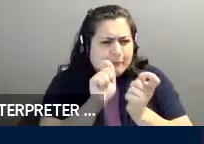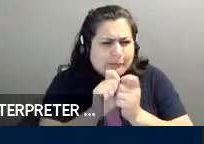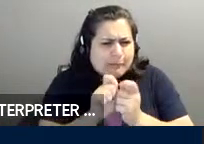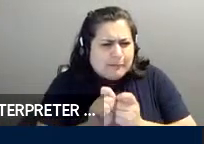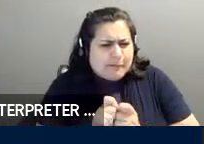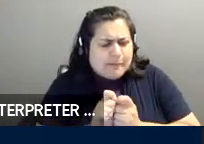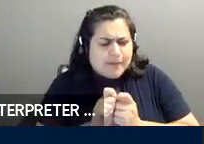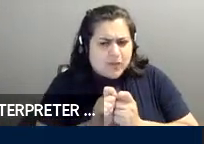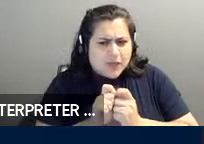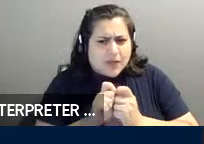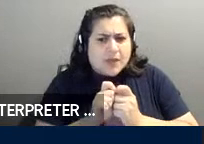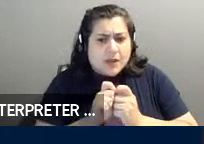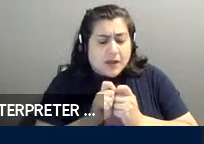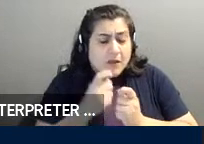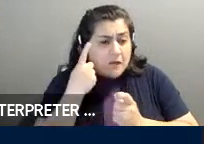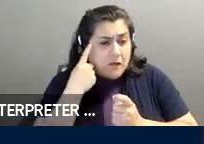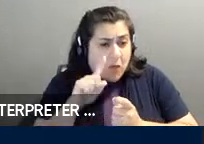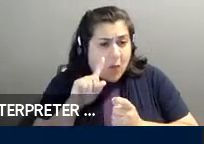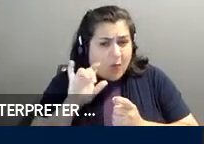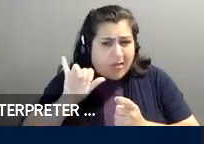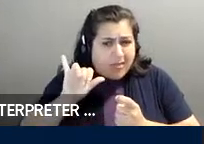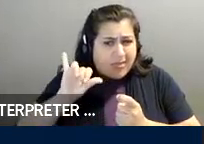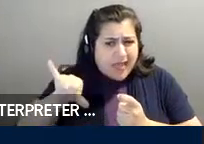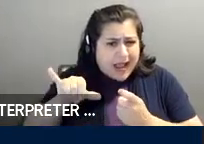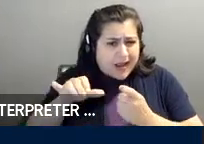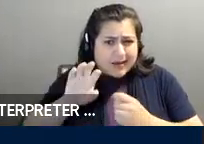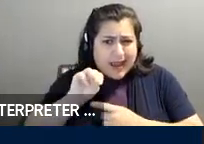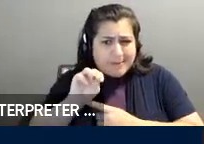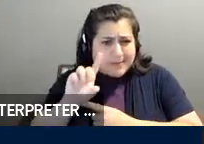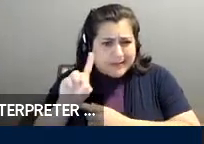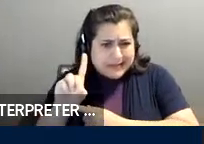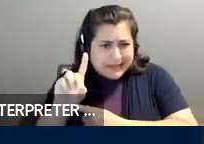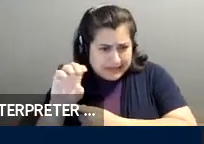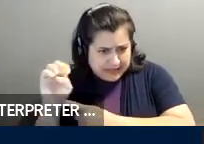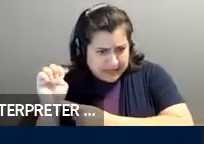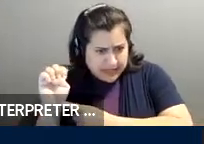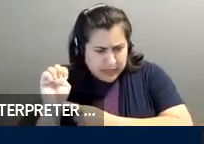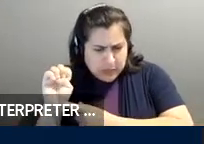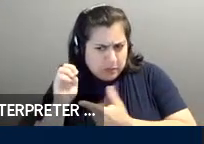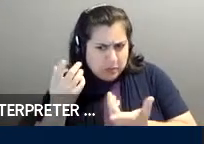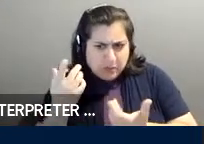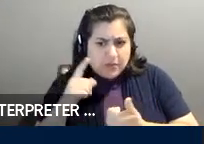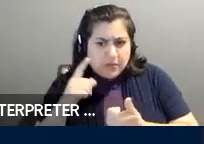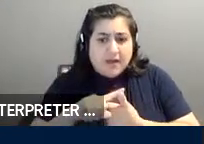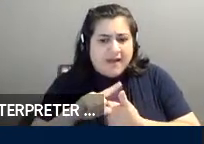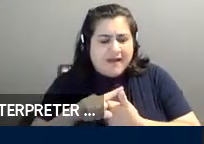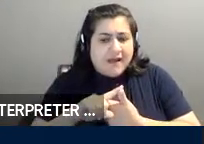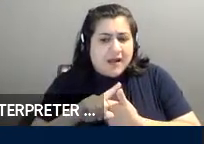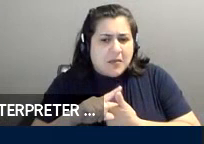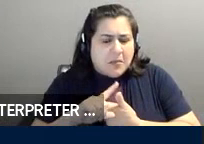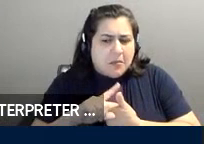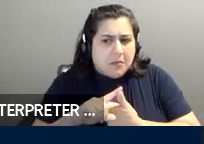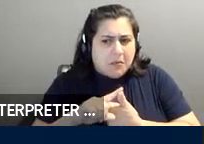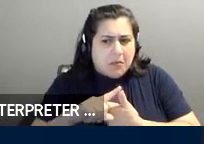addressed, and so some of the other pieces that it addressed was kind of the height and